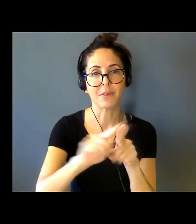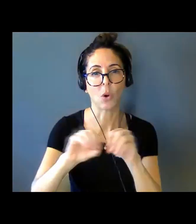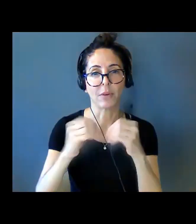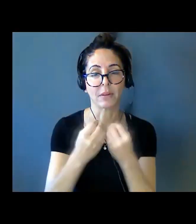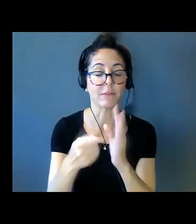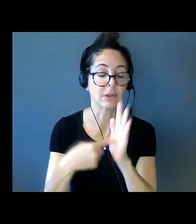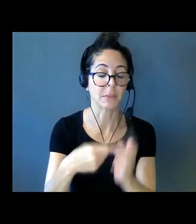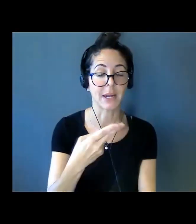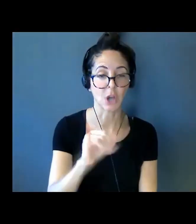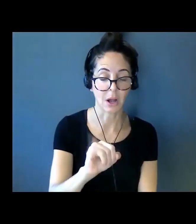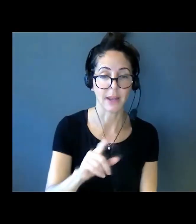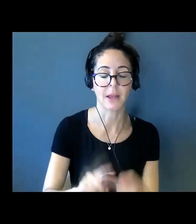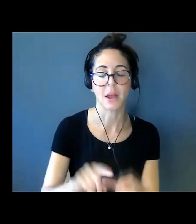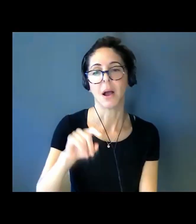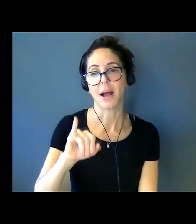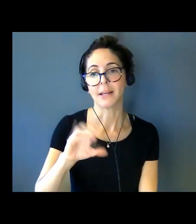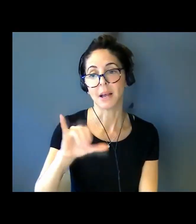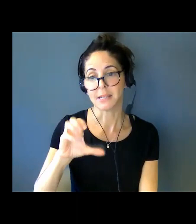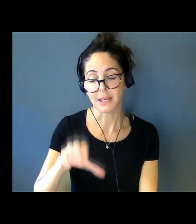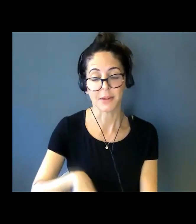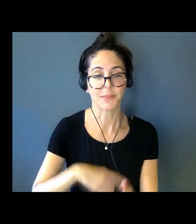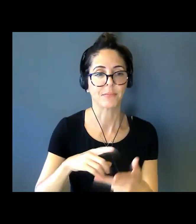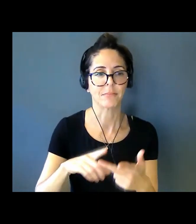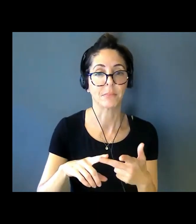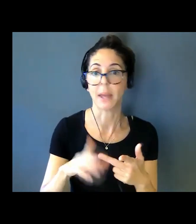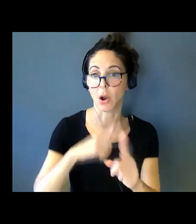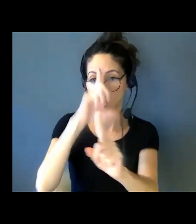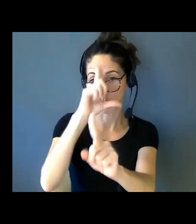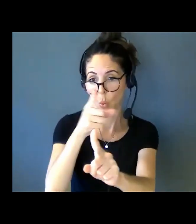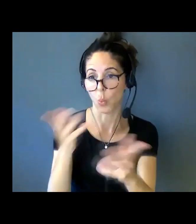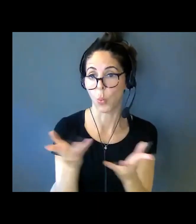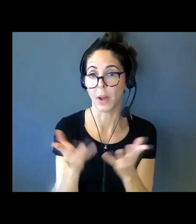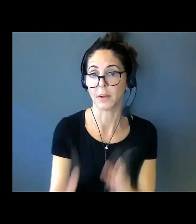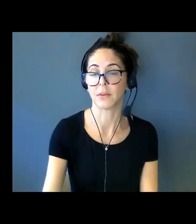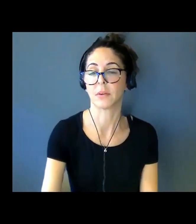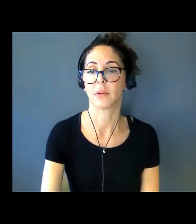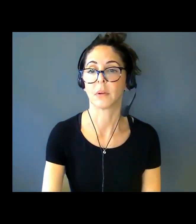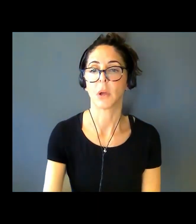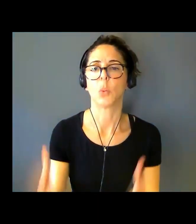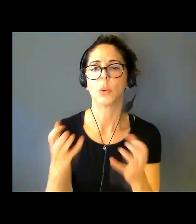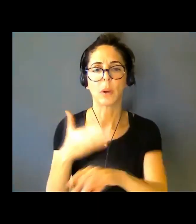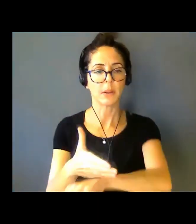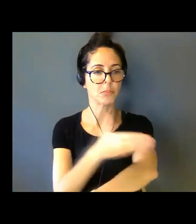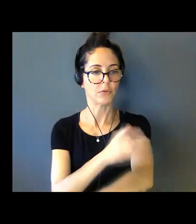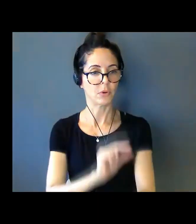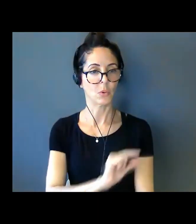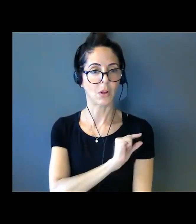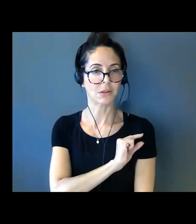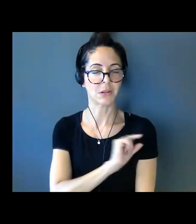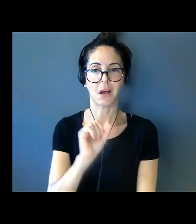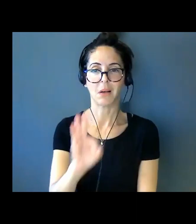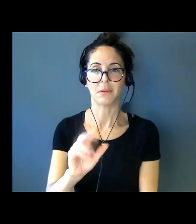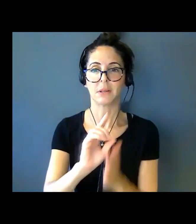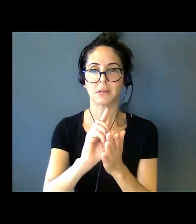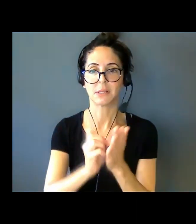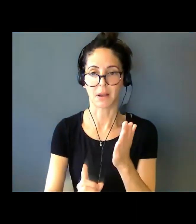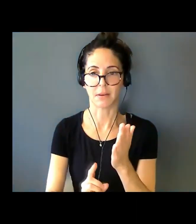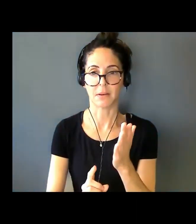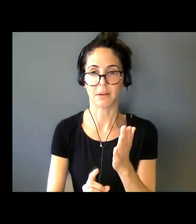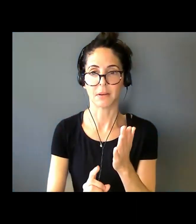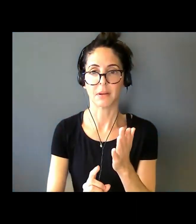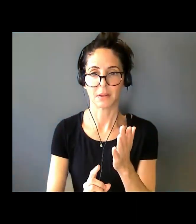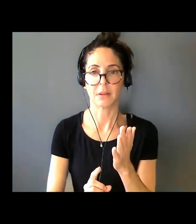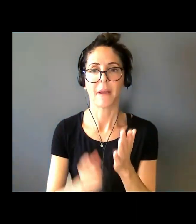like ICRC, and our main aim was to improve the quality of design in low-income country settings,